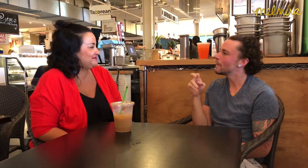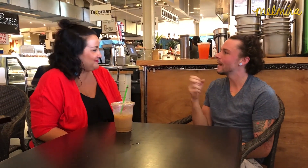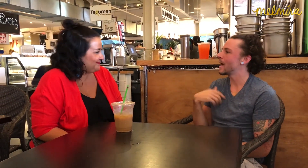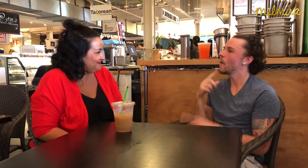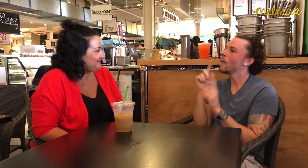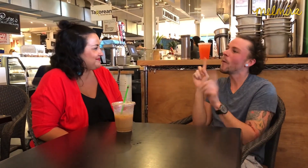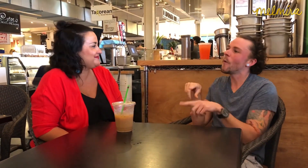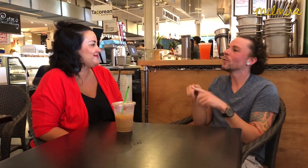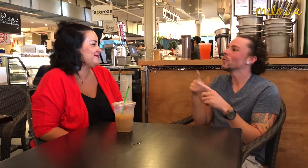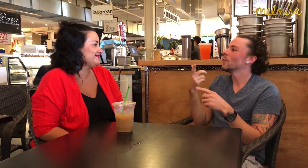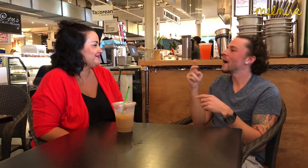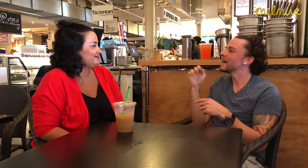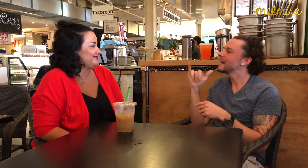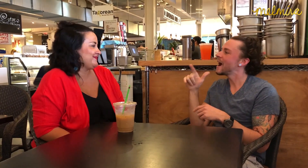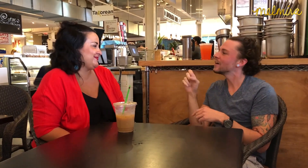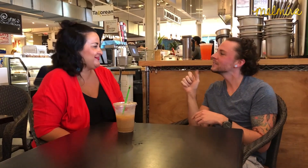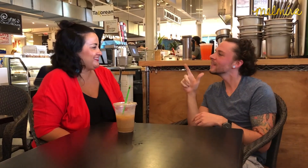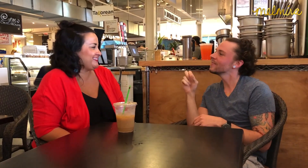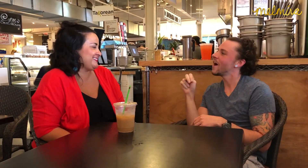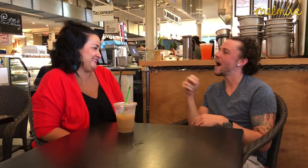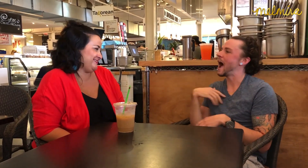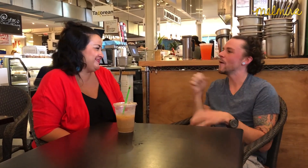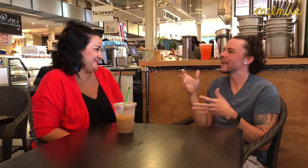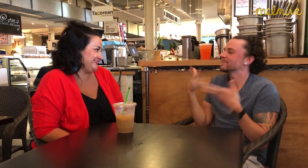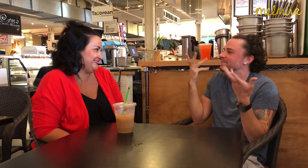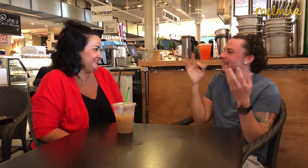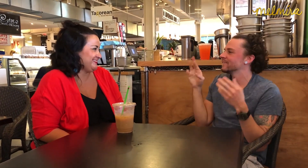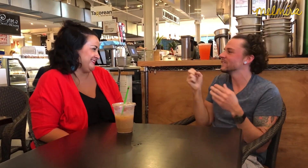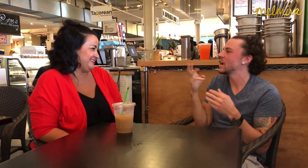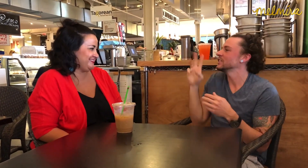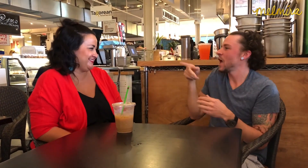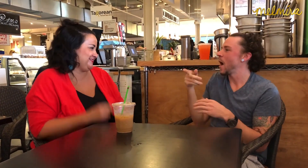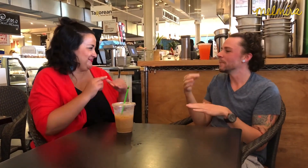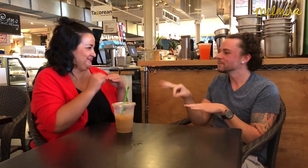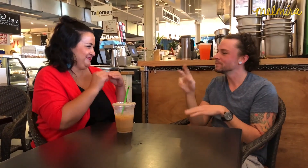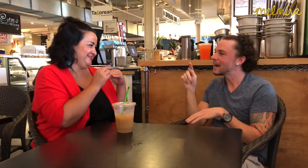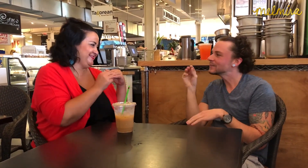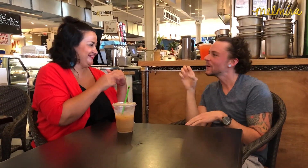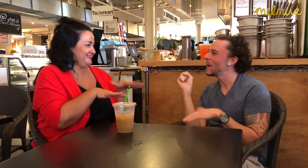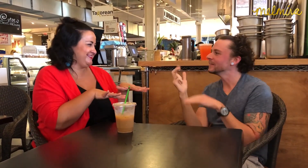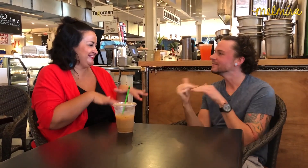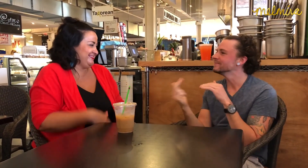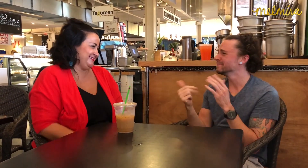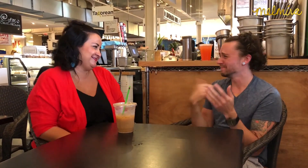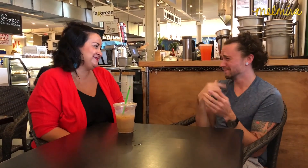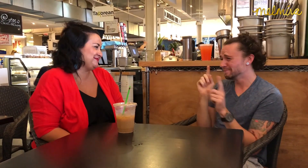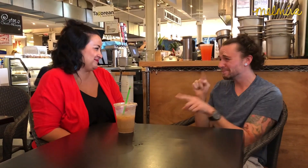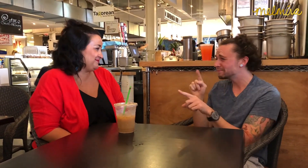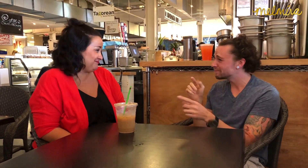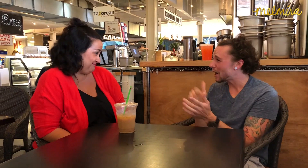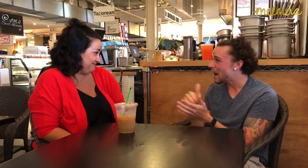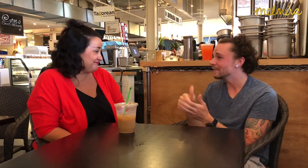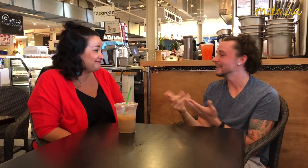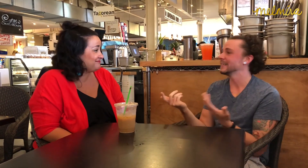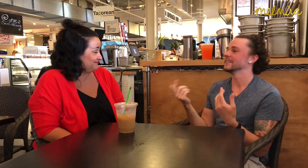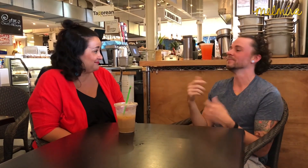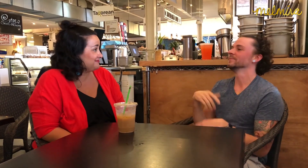Many other days, I feel very feminine. I would go to a nail salon and freshen up. I go often.